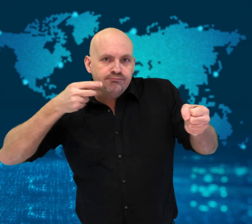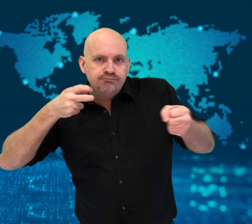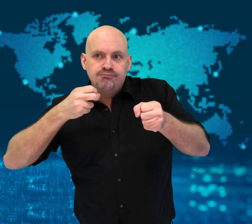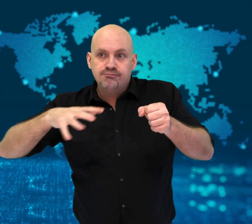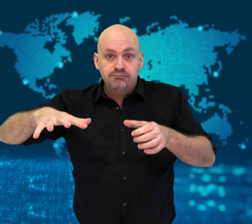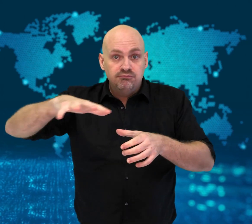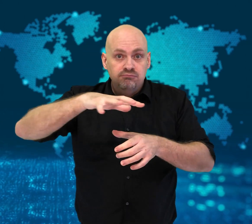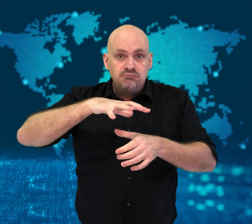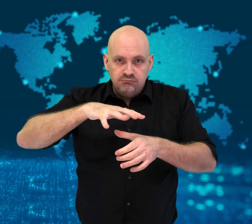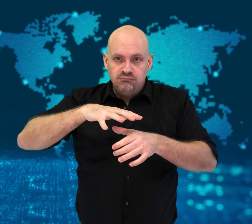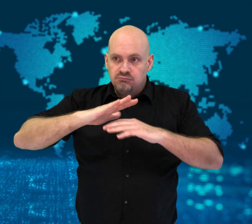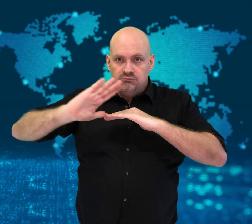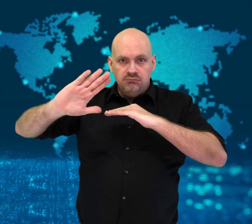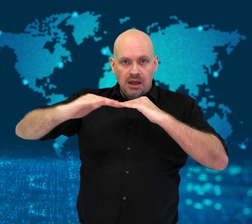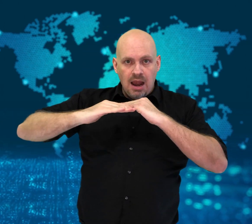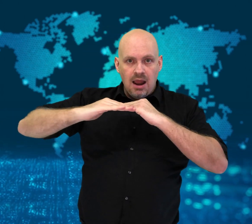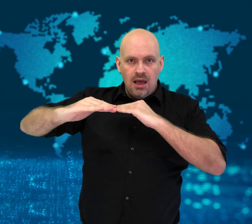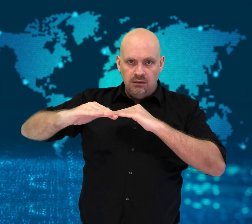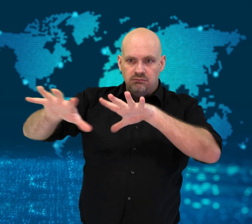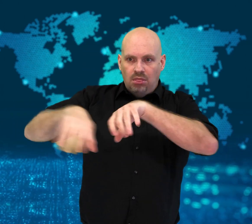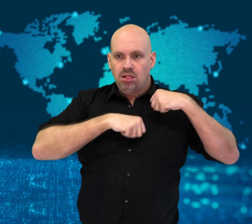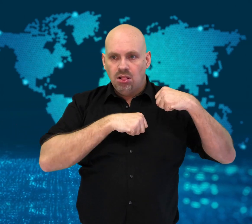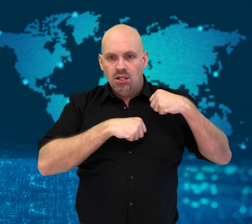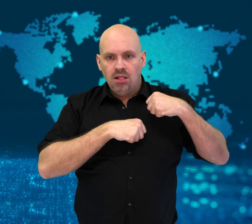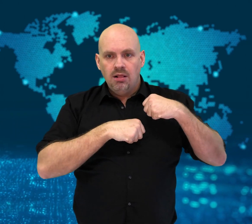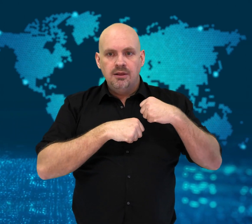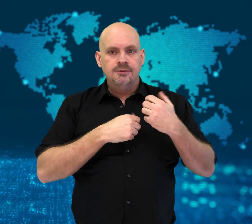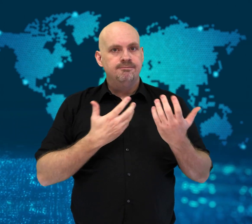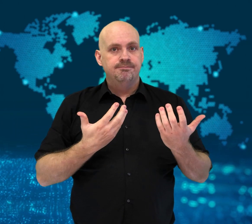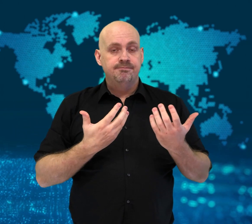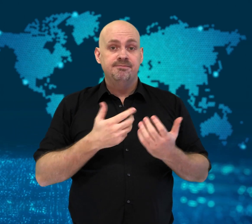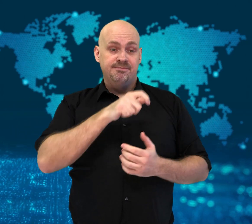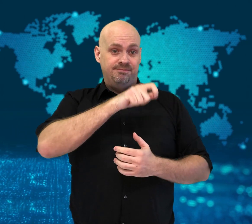fish, and collect food.